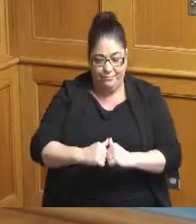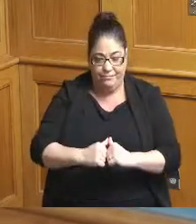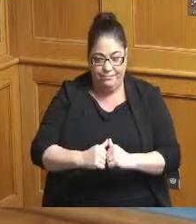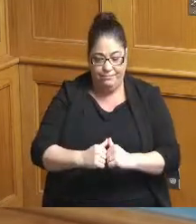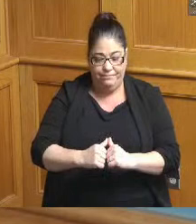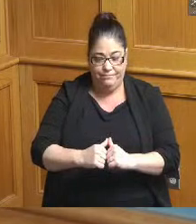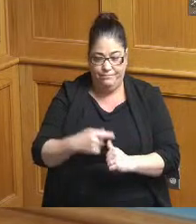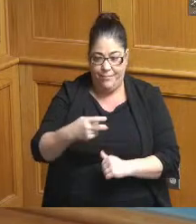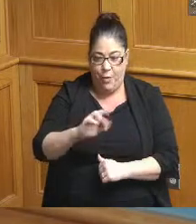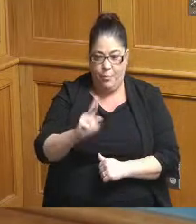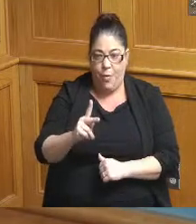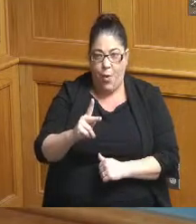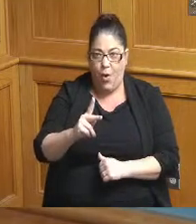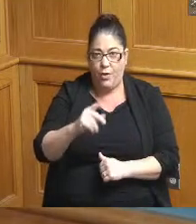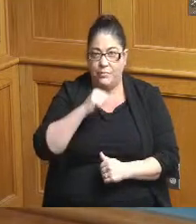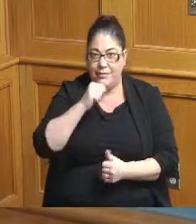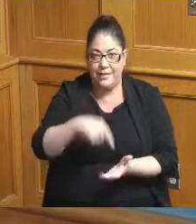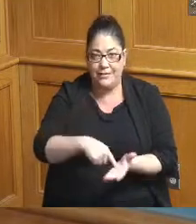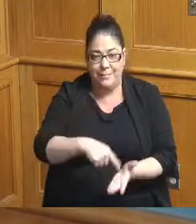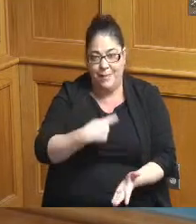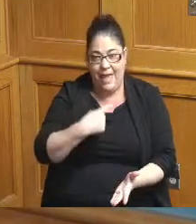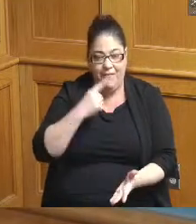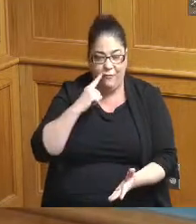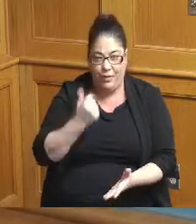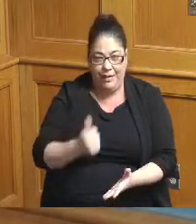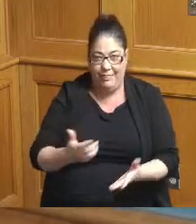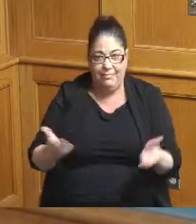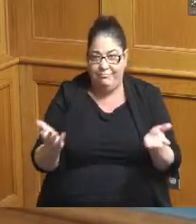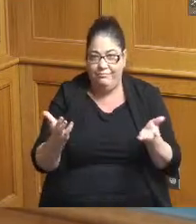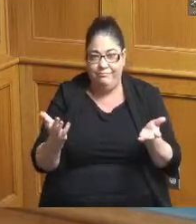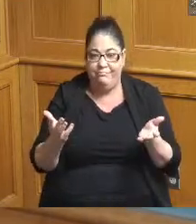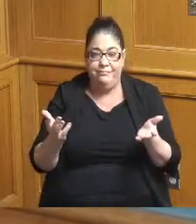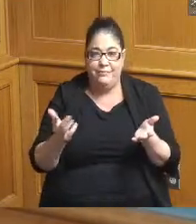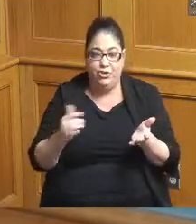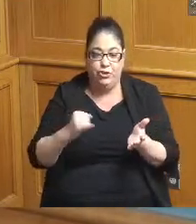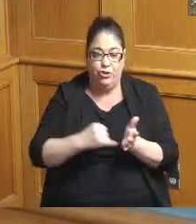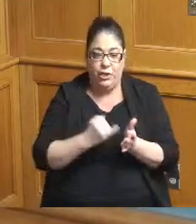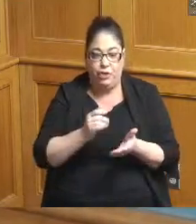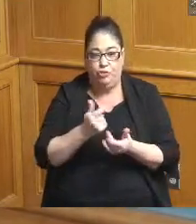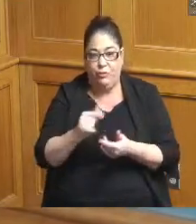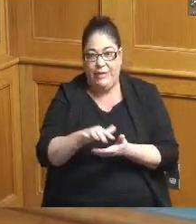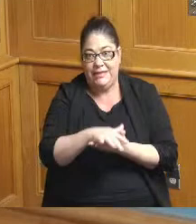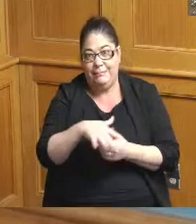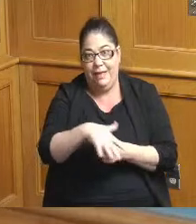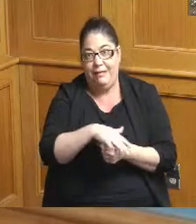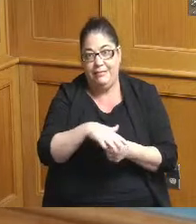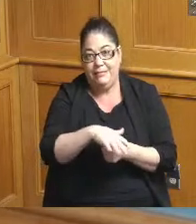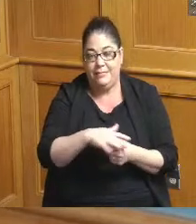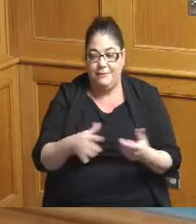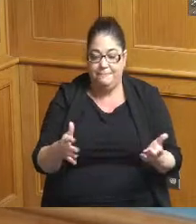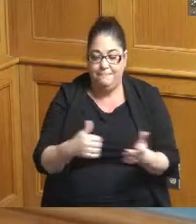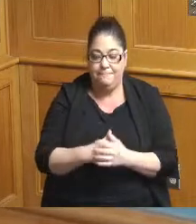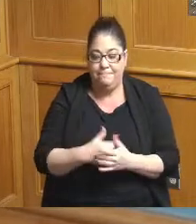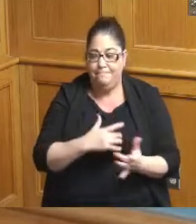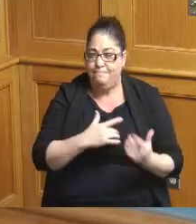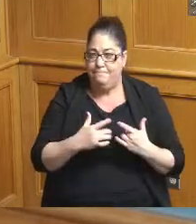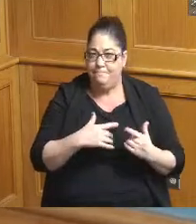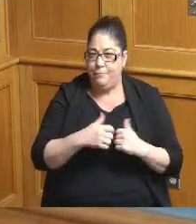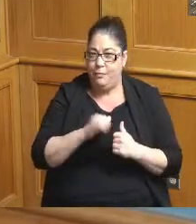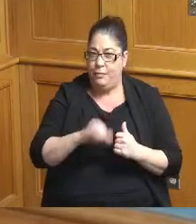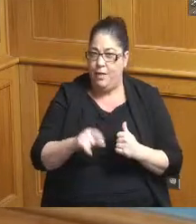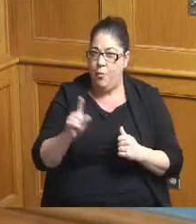property taxes the green space and I just have some concerns about where where we're headed so